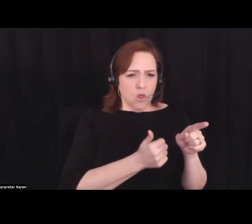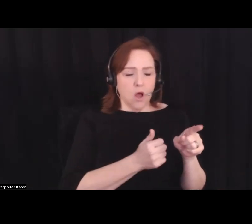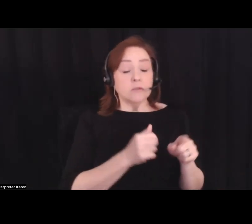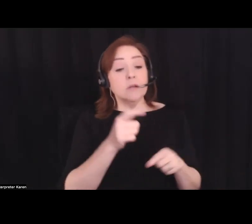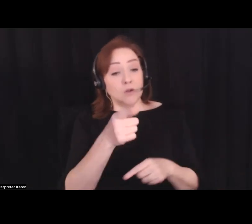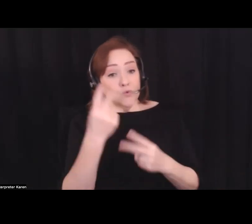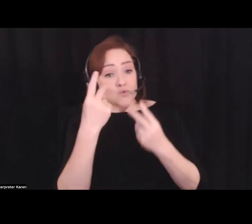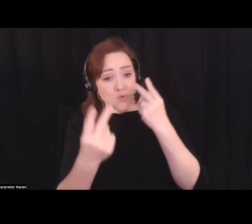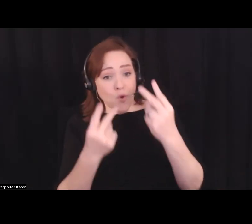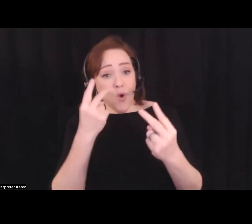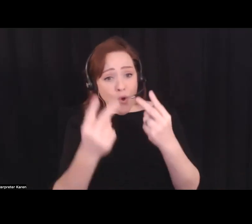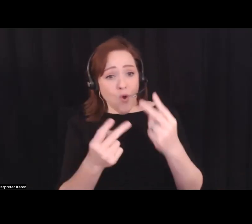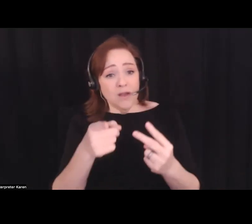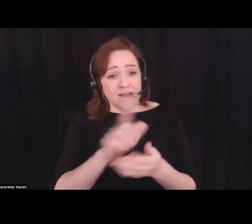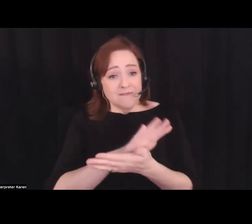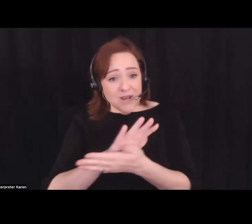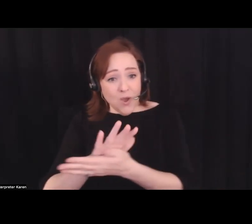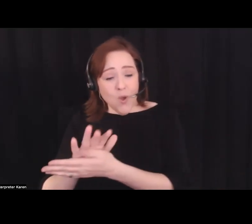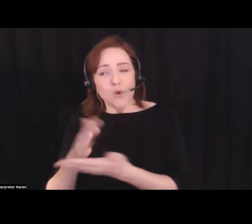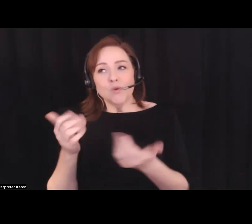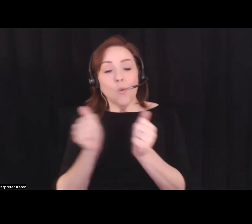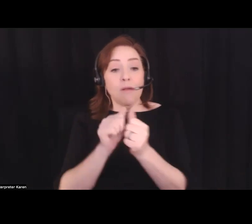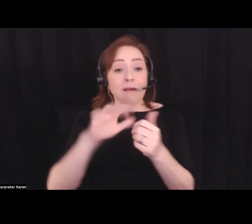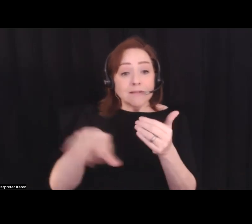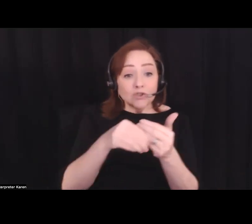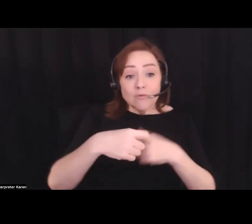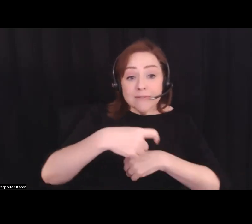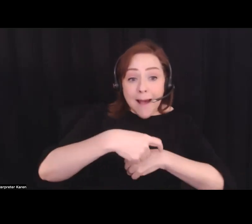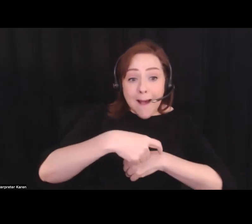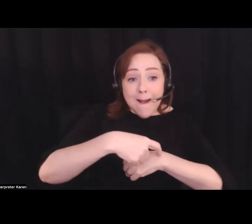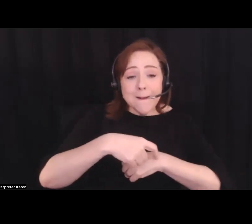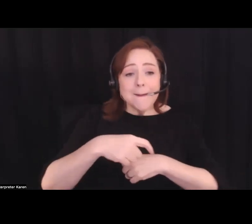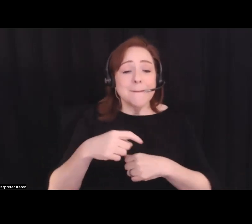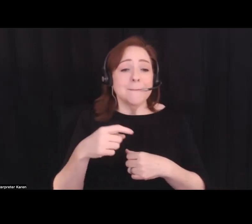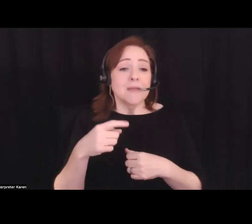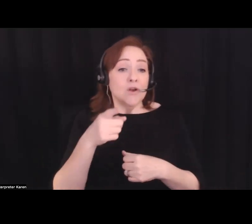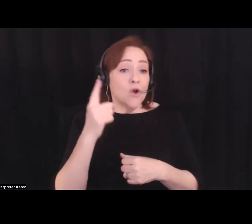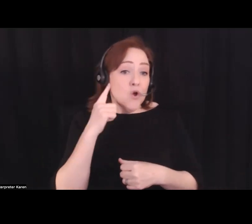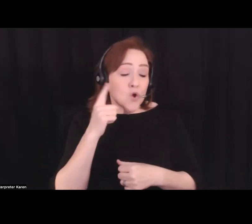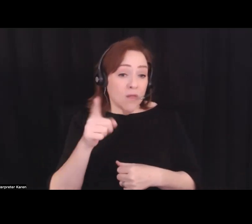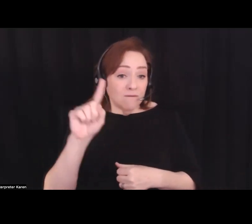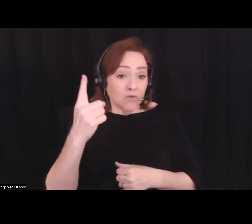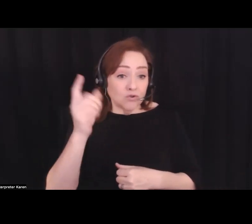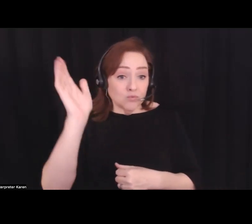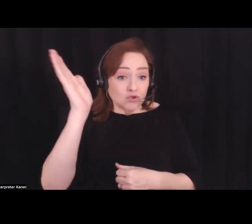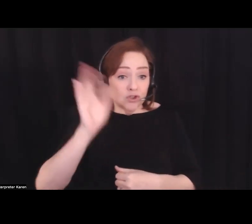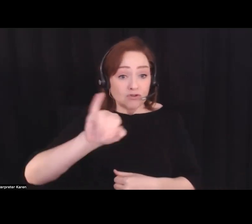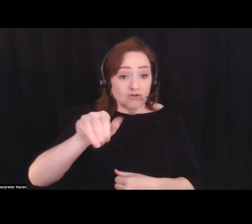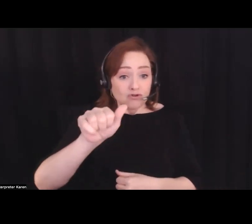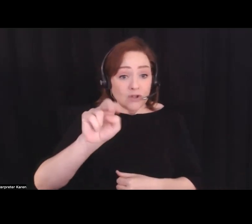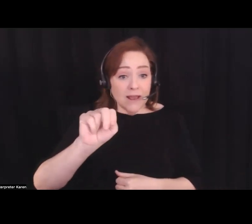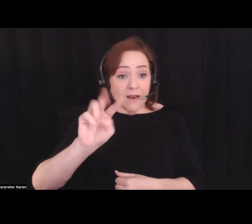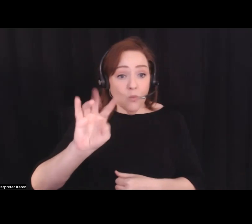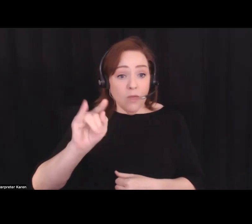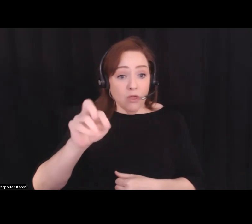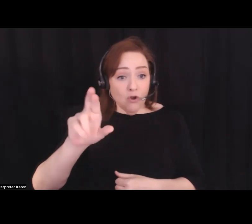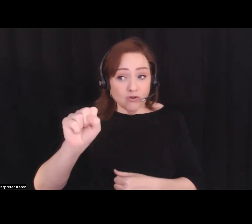time and we heard in the first presenter Jan Withers stated that there are limitations in